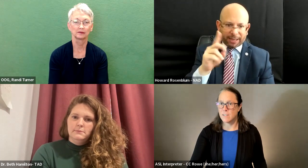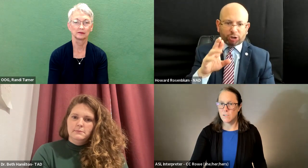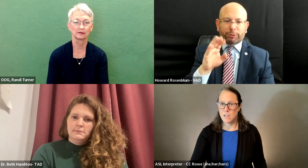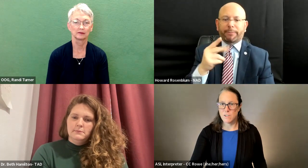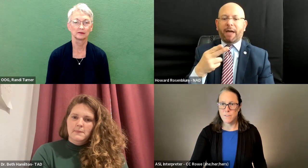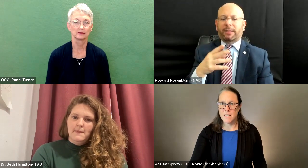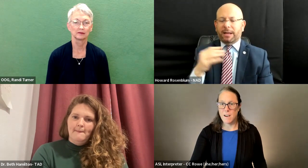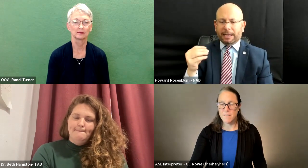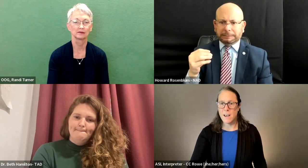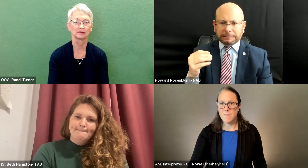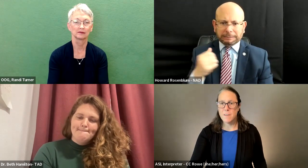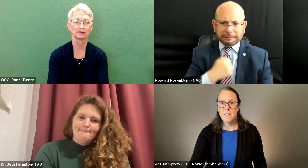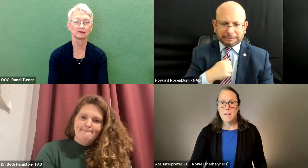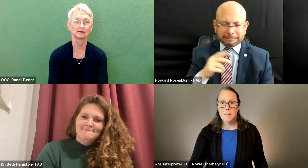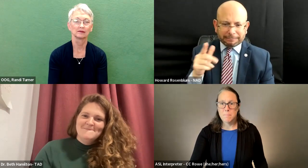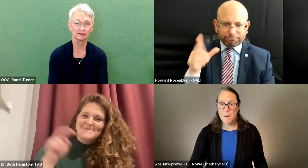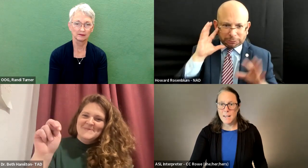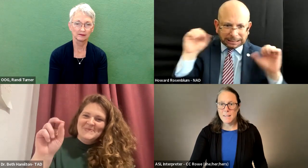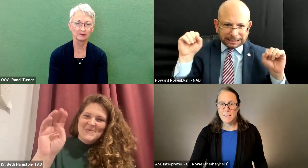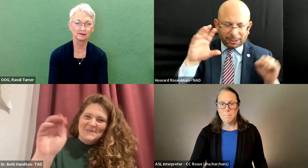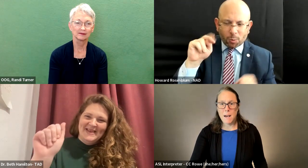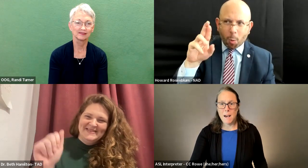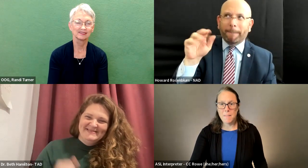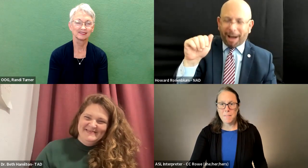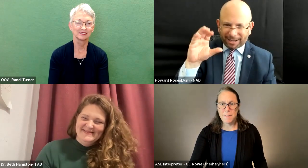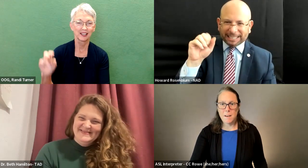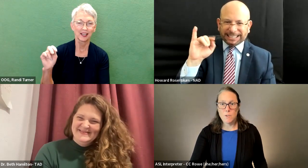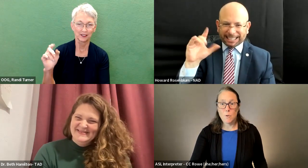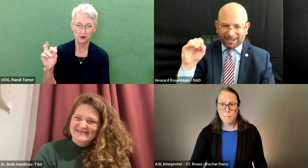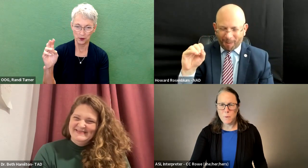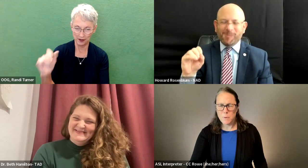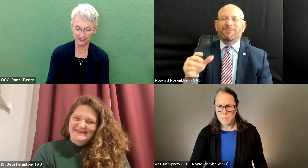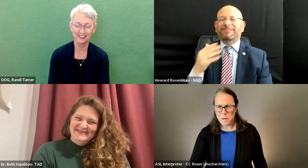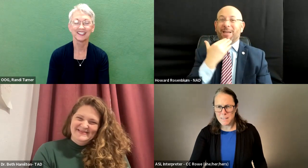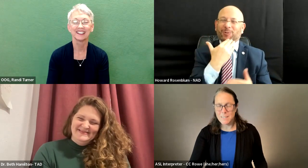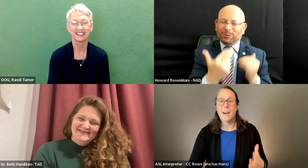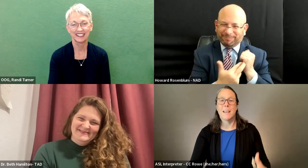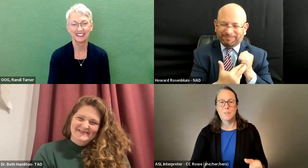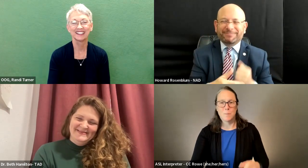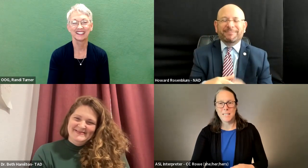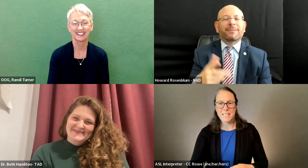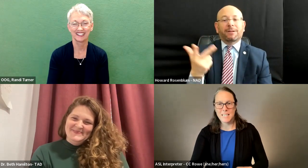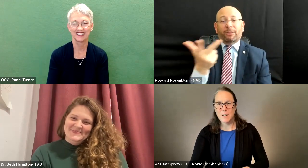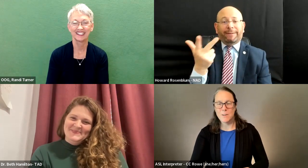for allowing us to elevate and uplift the Deaf community of Texas.